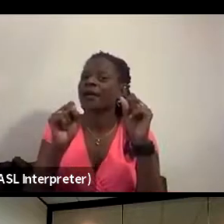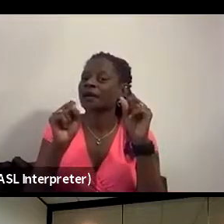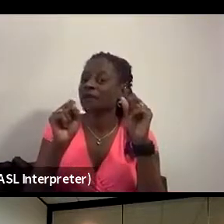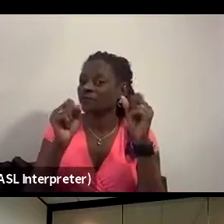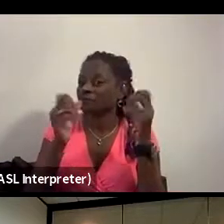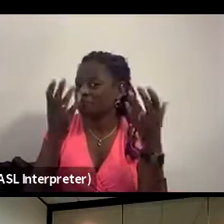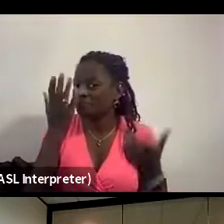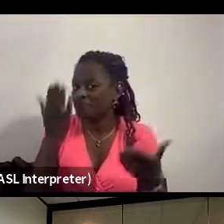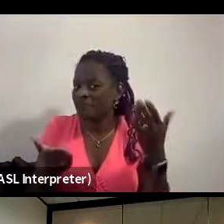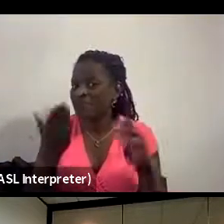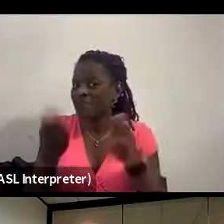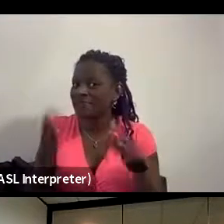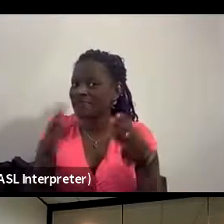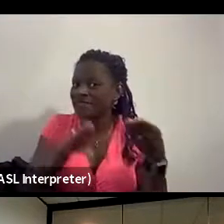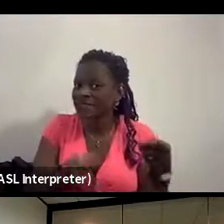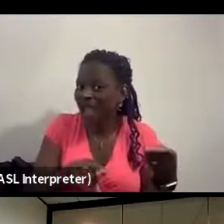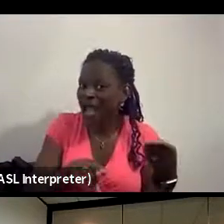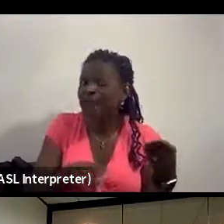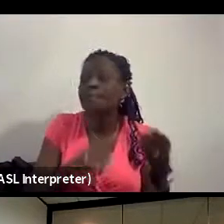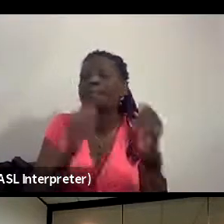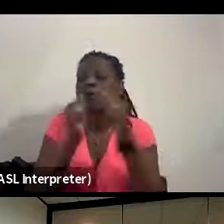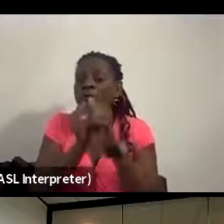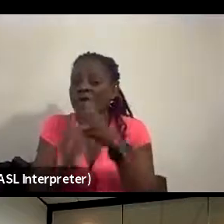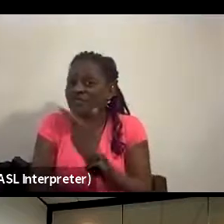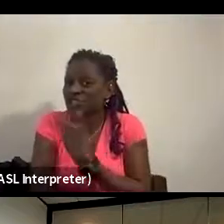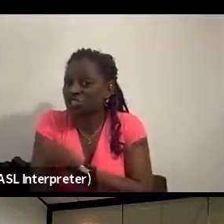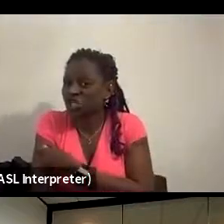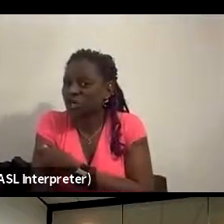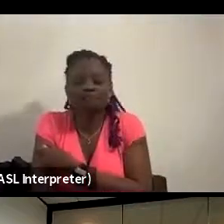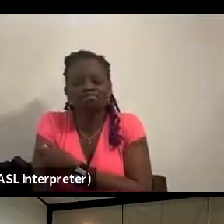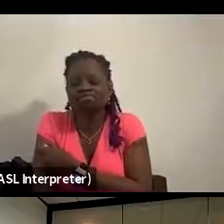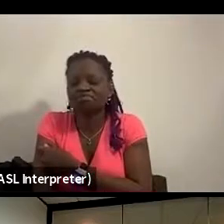after they've been vaccinated, all had real mild, if barely any symptoms.